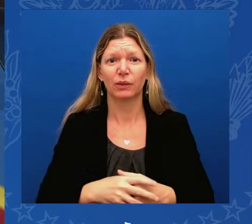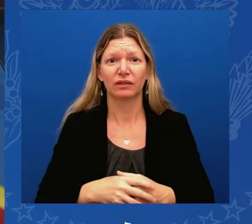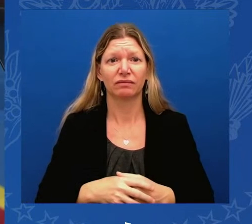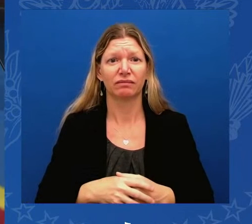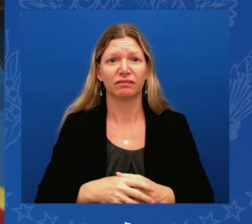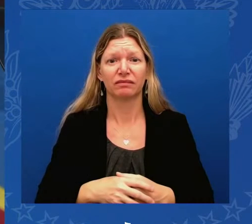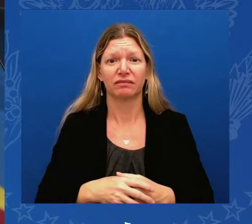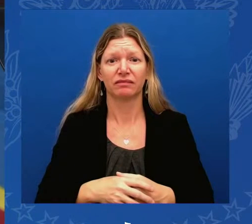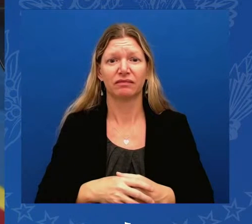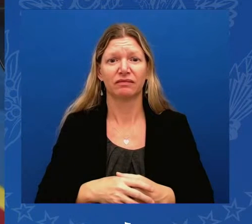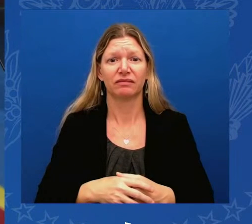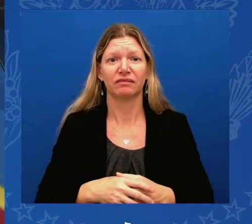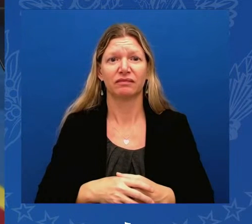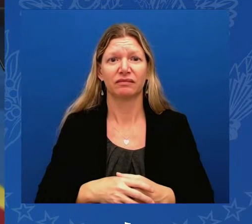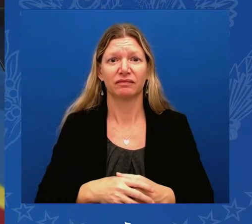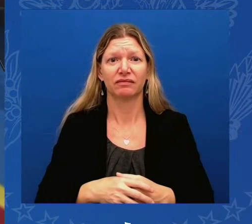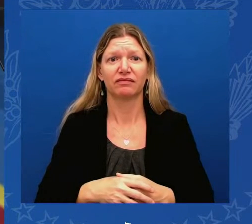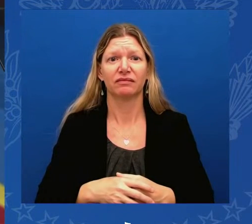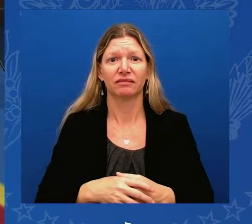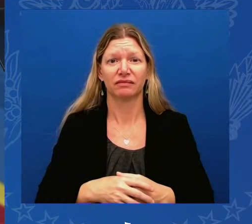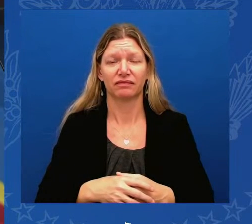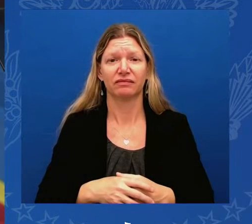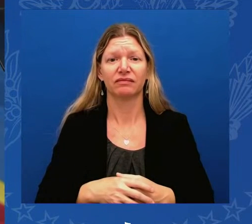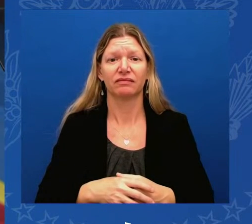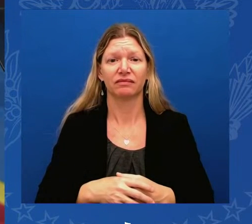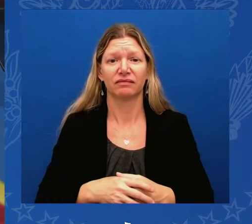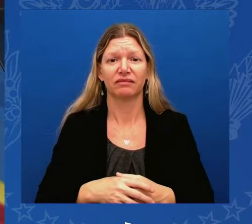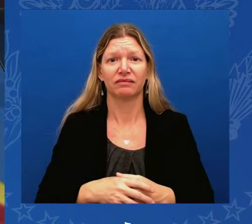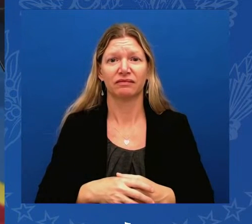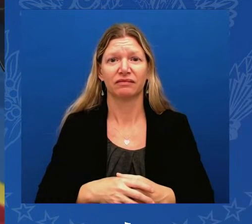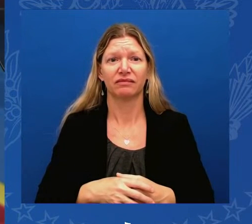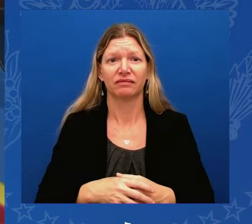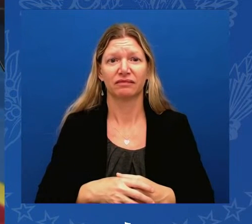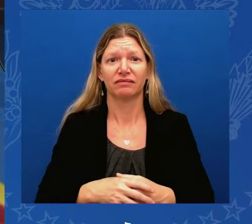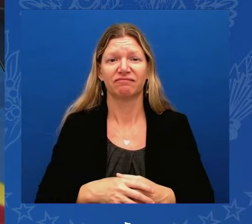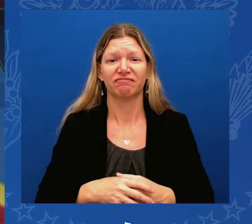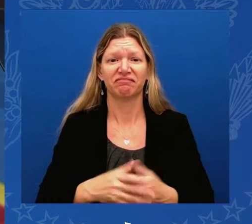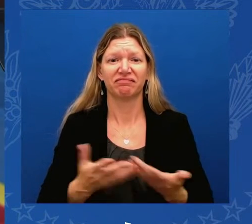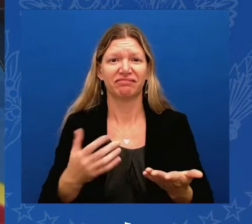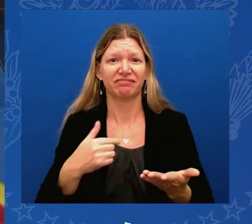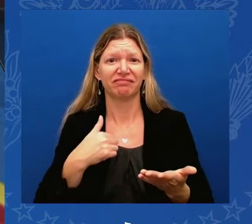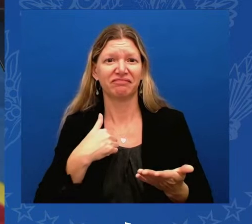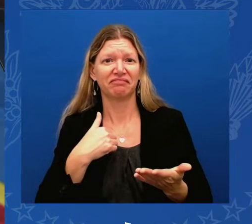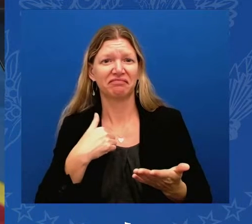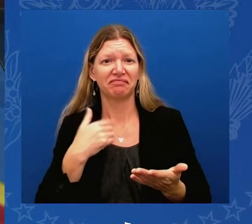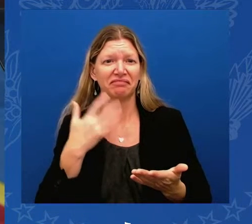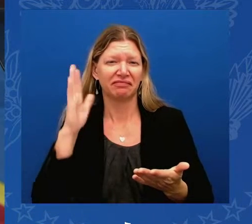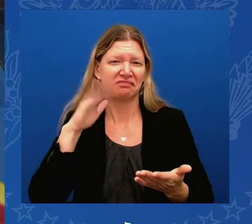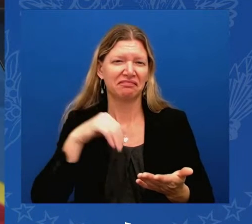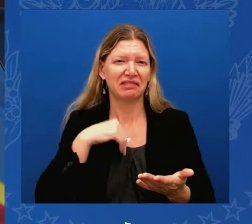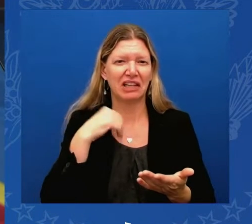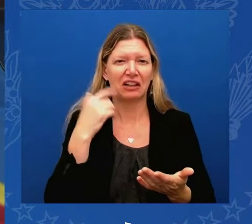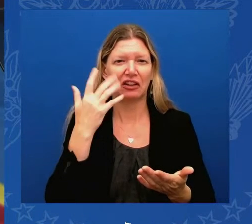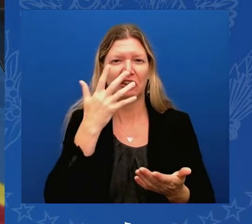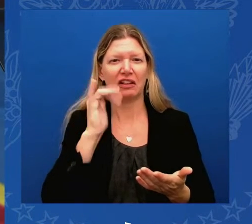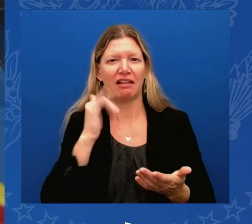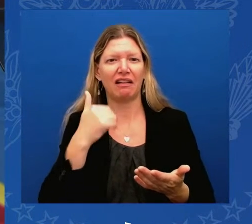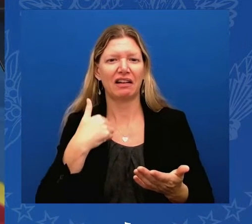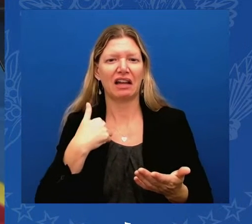I know I don't look like I've been around very long. (The President makes the sign